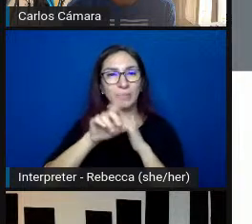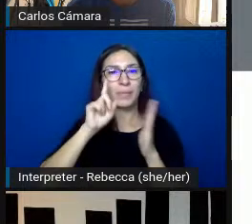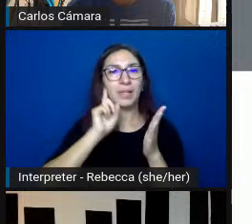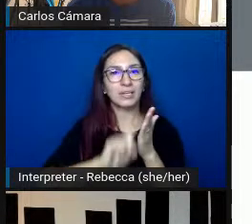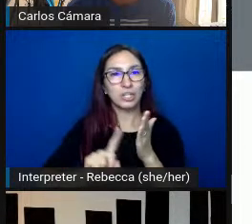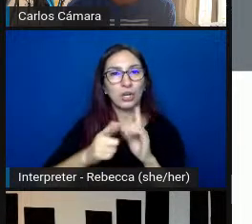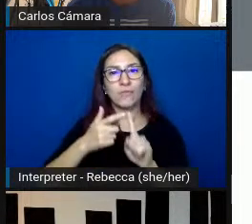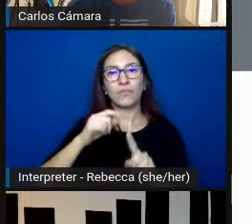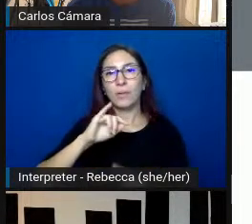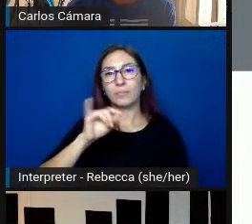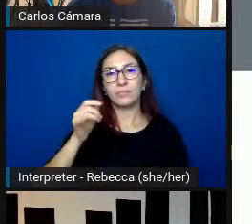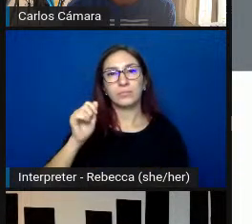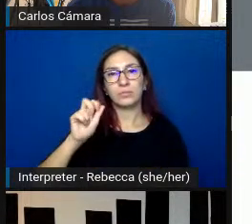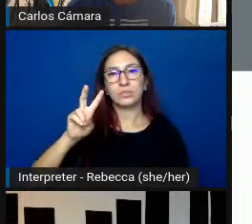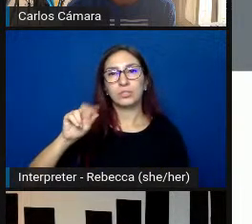This was